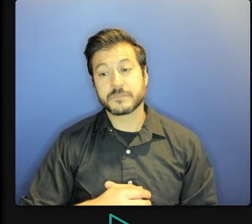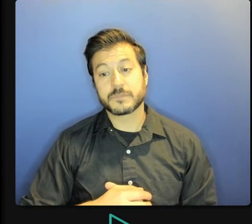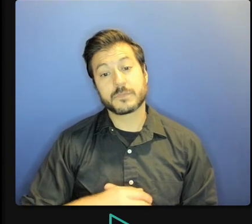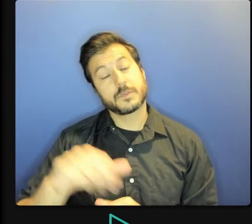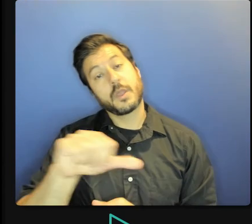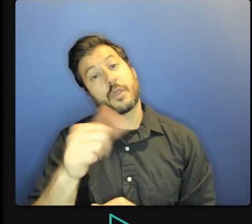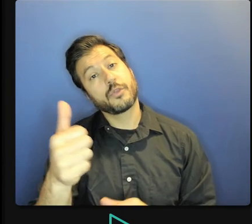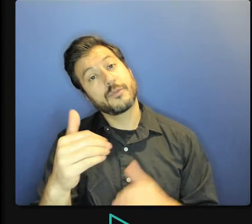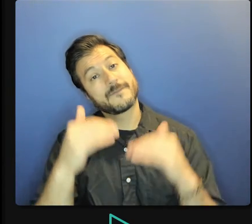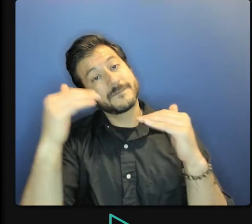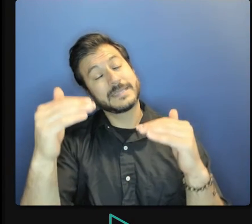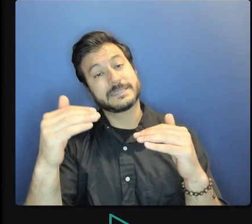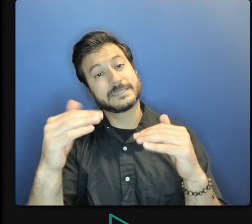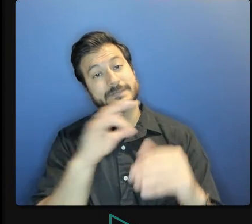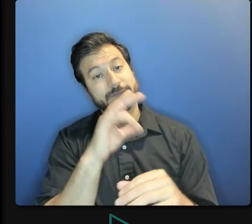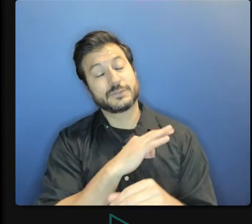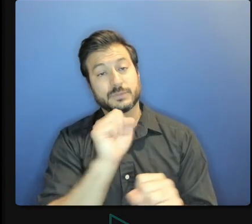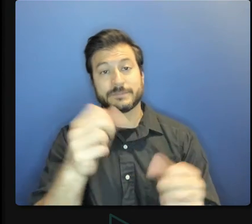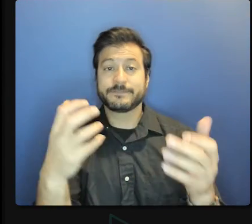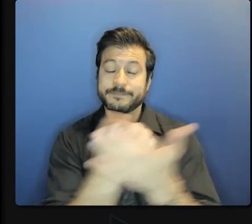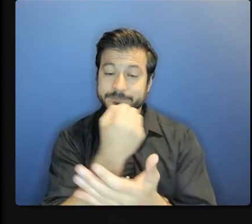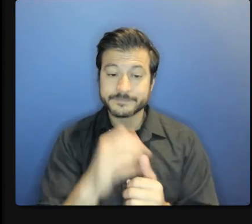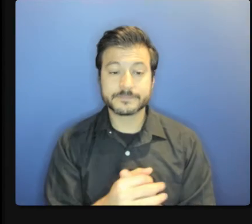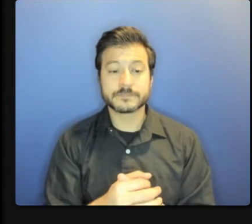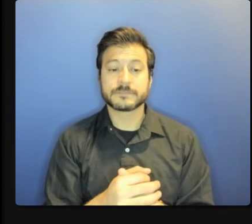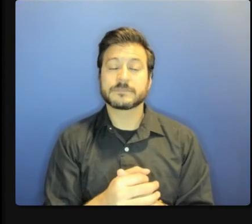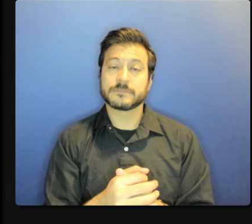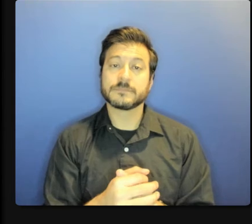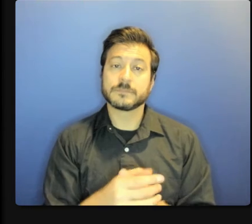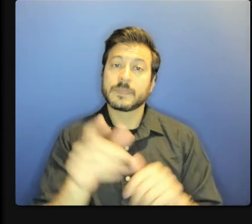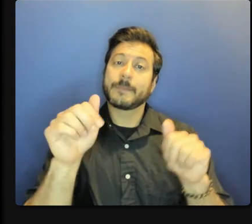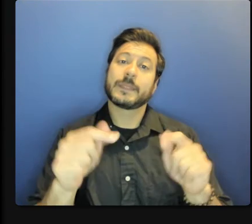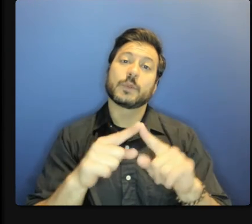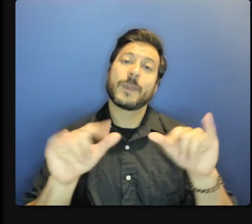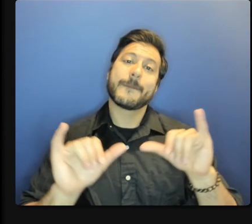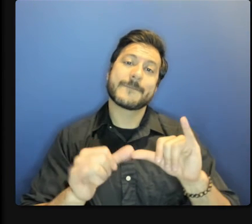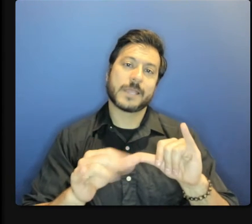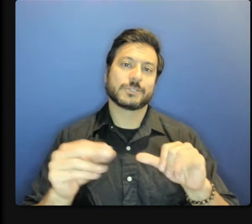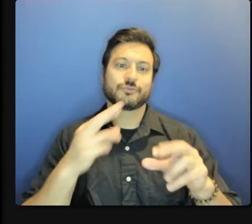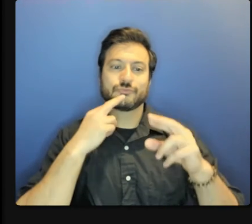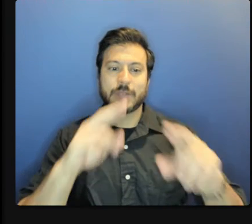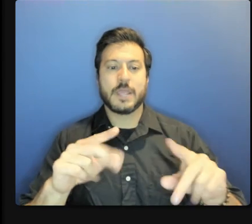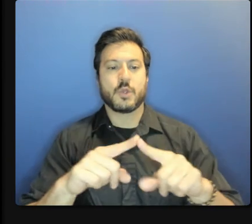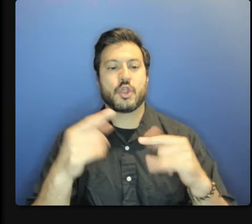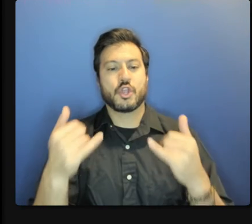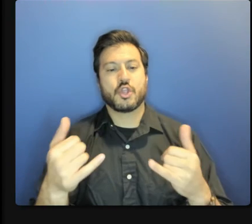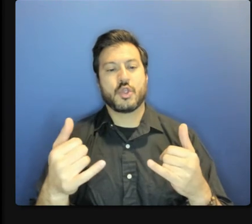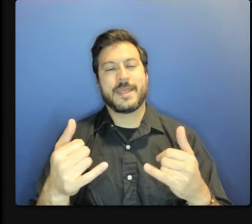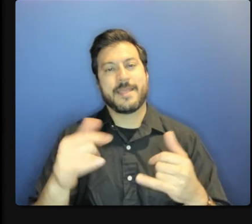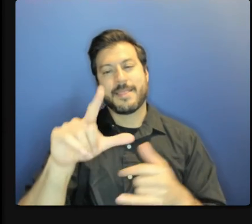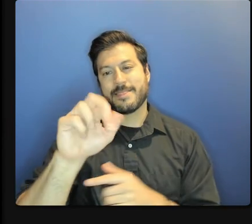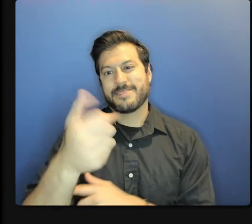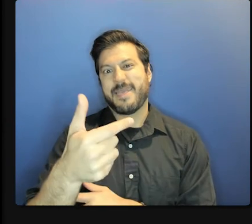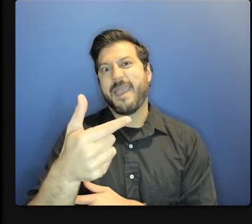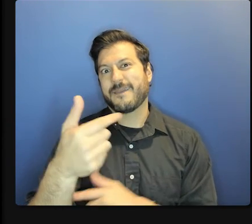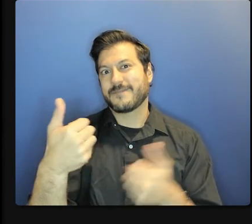There are other advanced features you can take advantage of as well. Including the ability to measure and react to the current latency of the game.